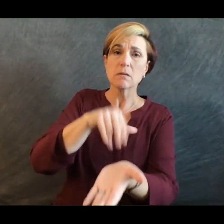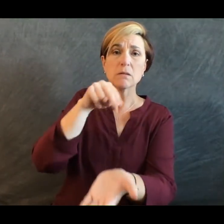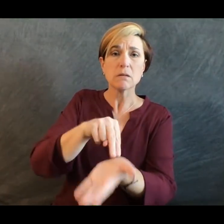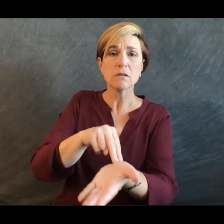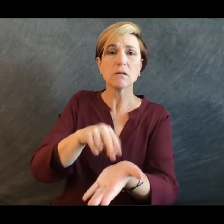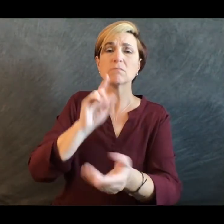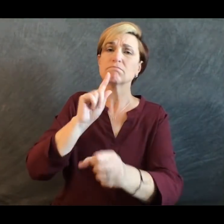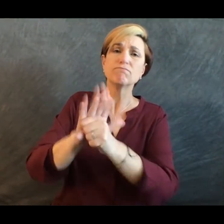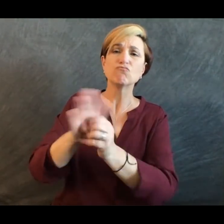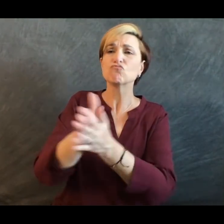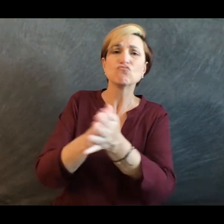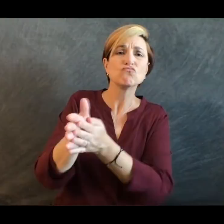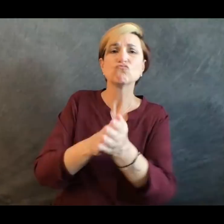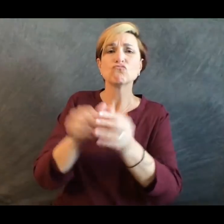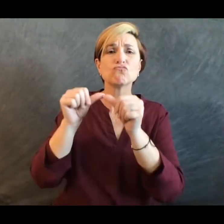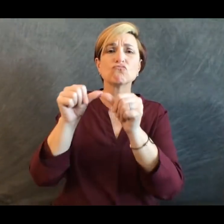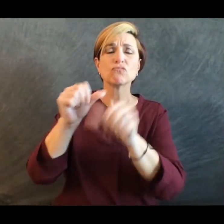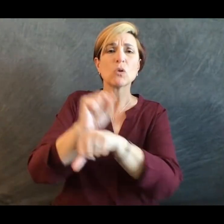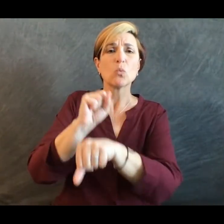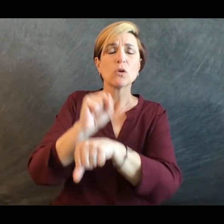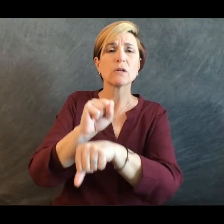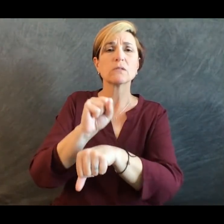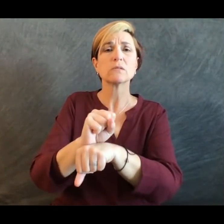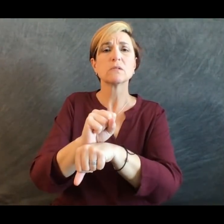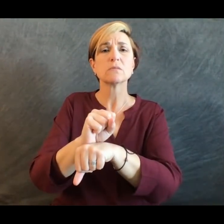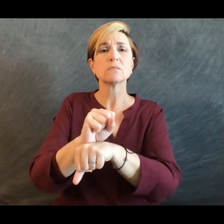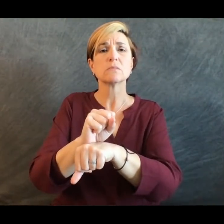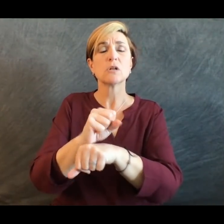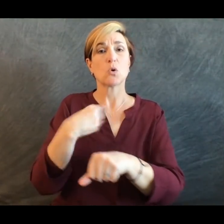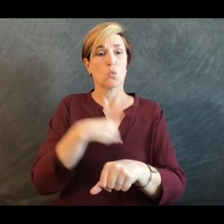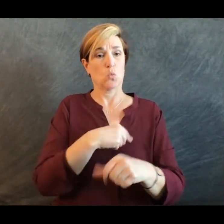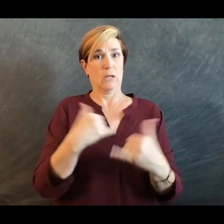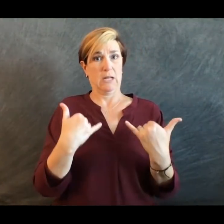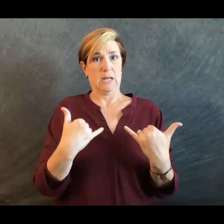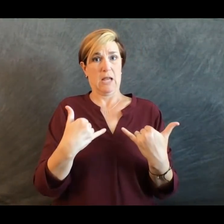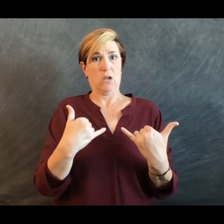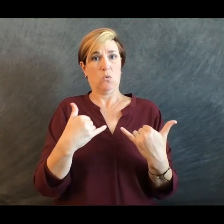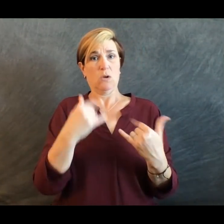this special day for Christians across this country to remember them in our